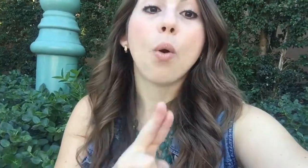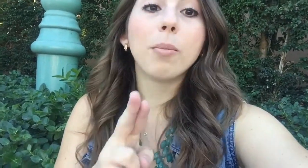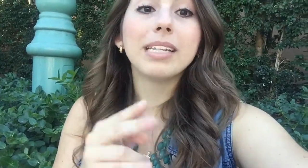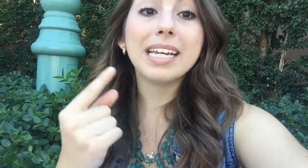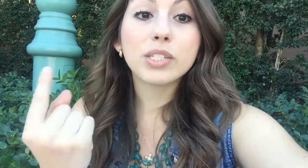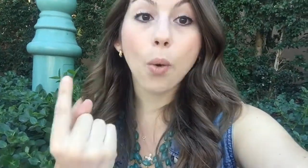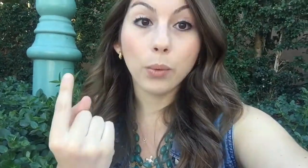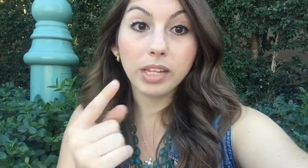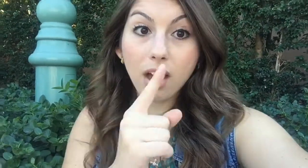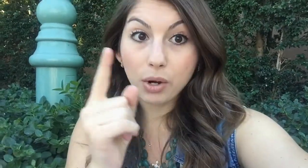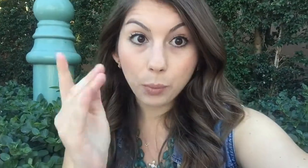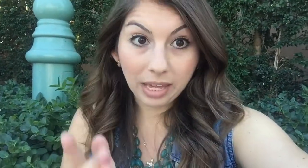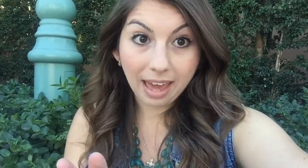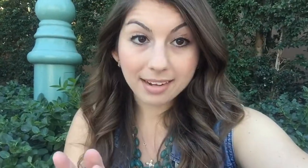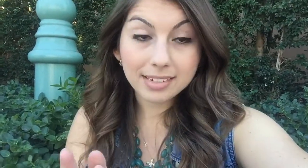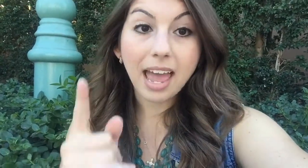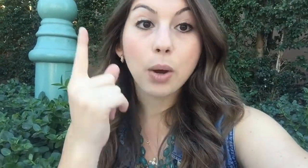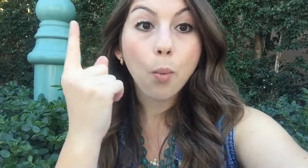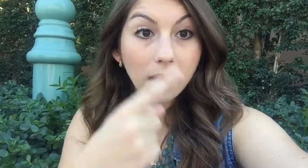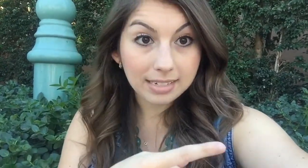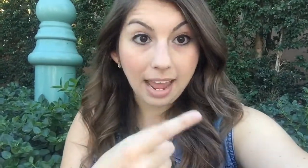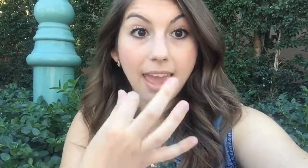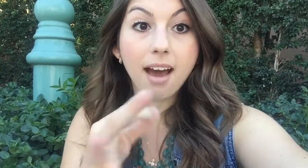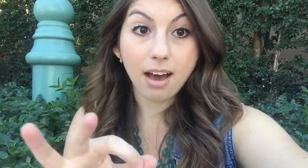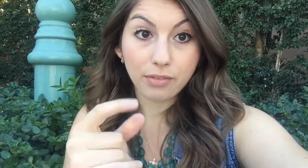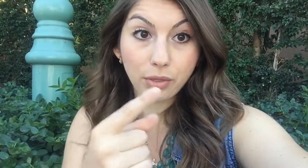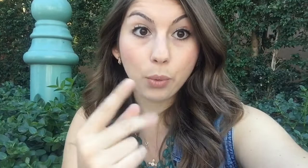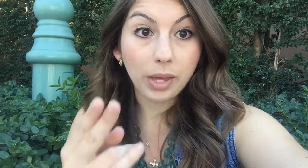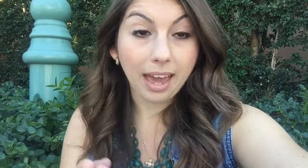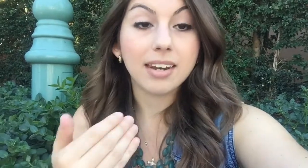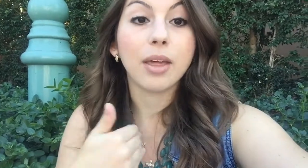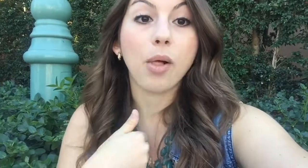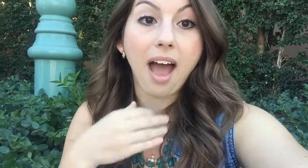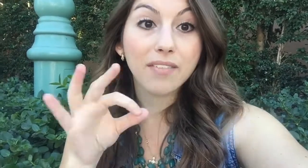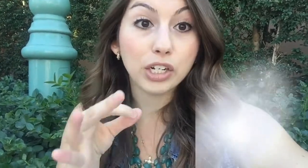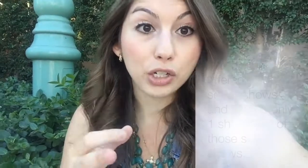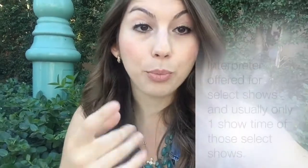Normally it is only on weekends and one day of the weekend they will have interpreters